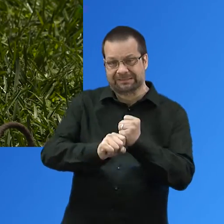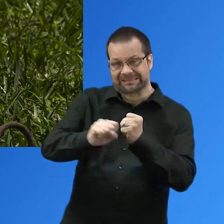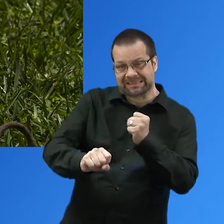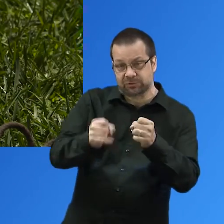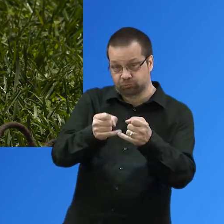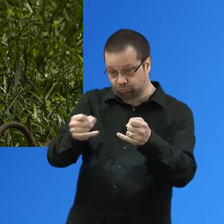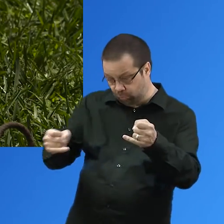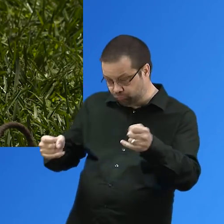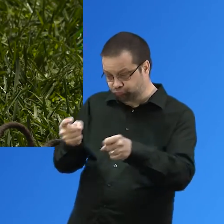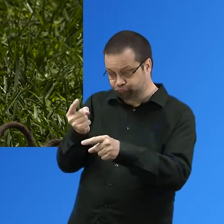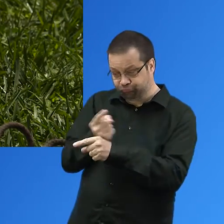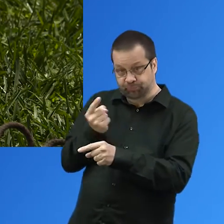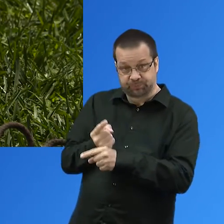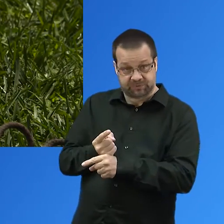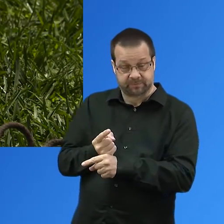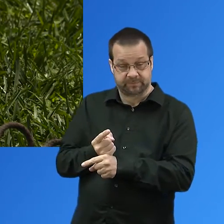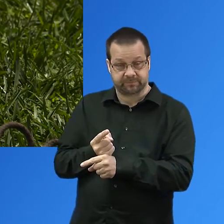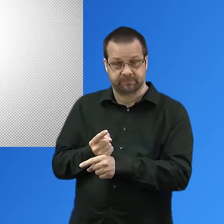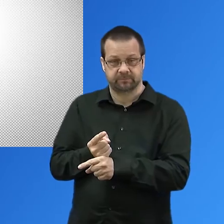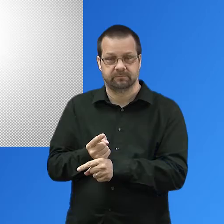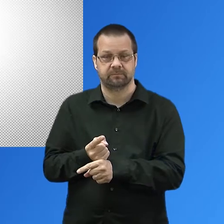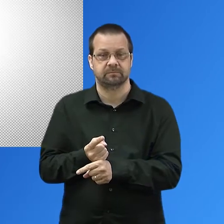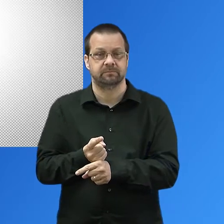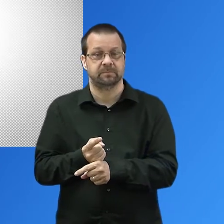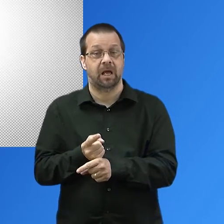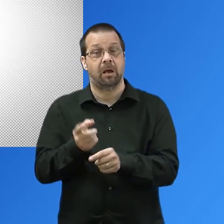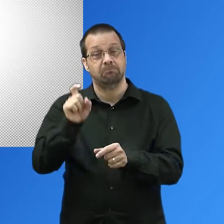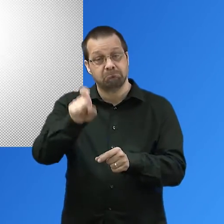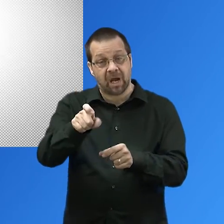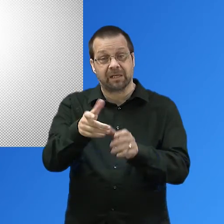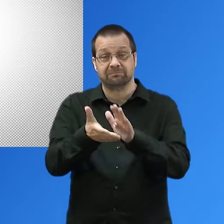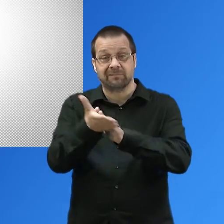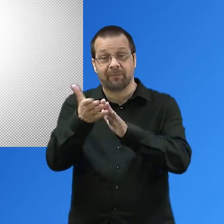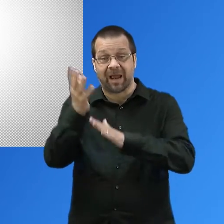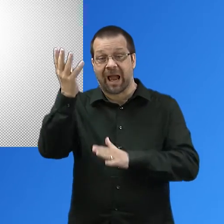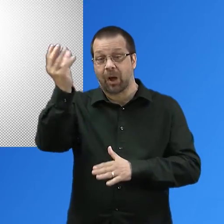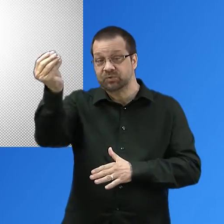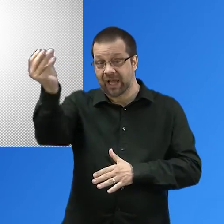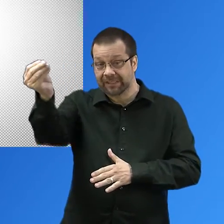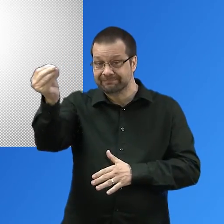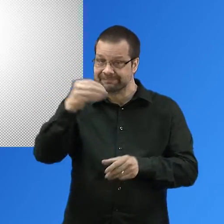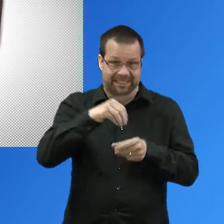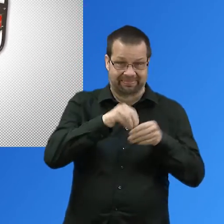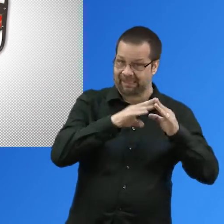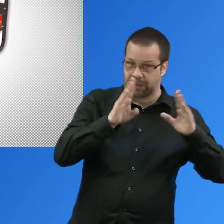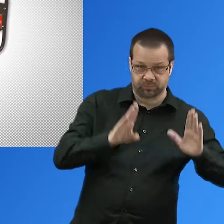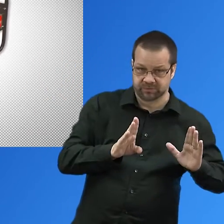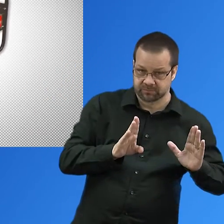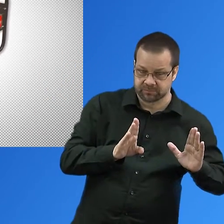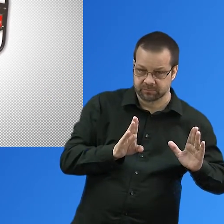That's the right capacity and length. For safety the generator will need to operate from outside your home.